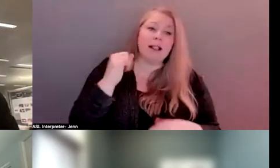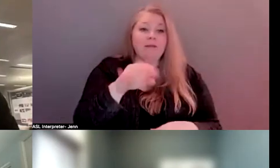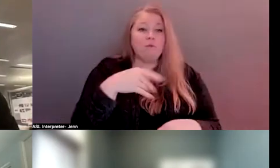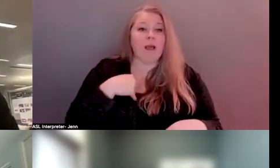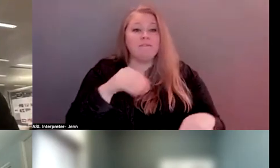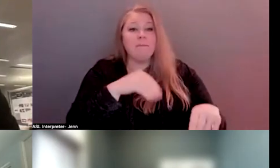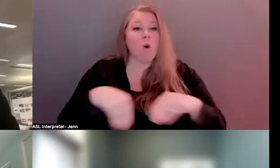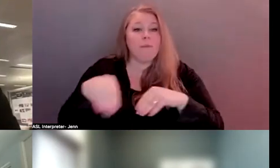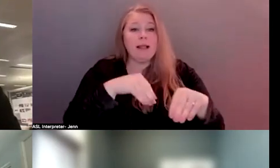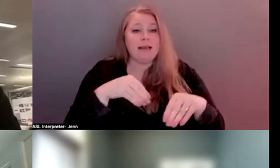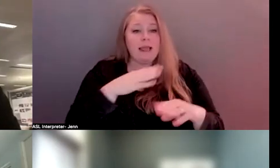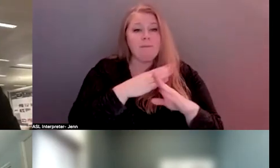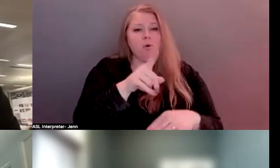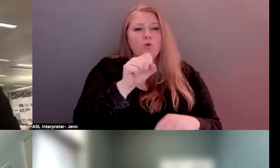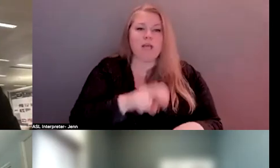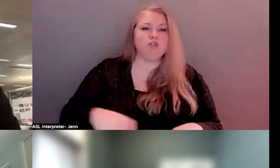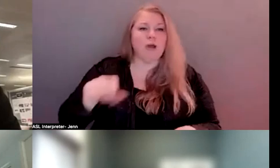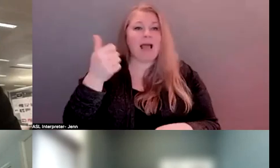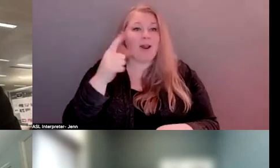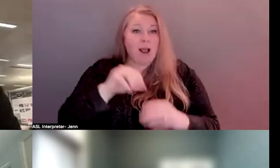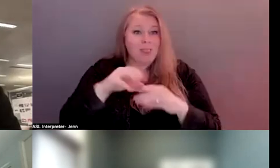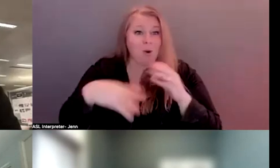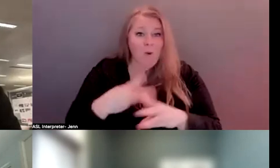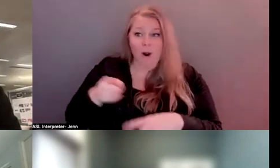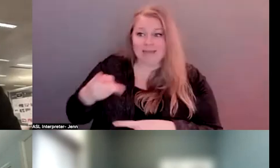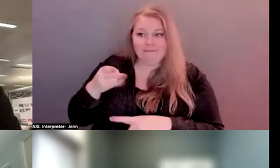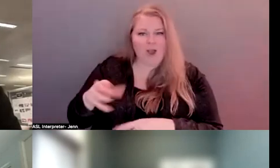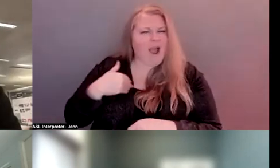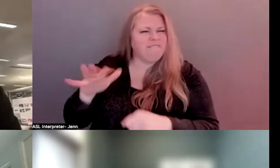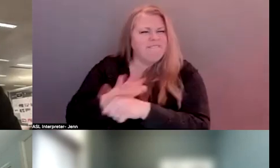you could travel anywhere in the world and it will be fully accessible. And